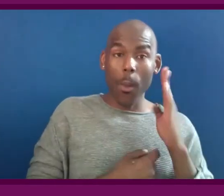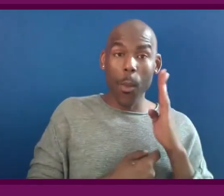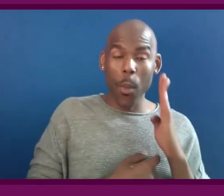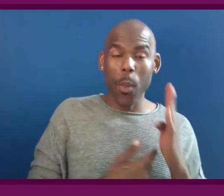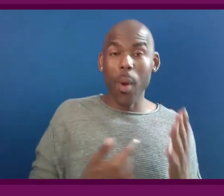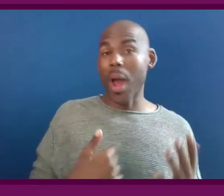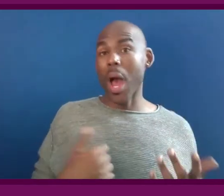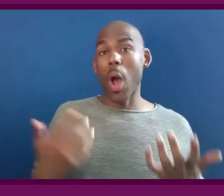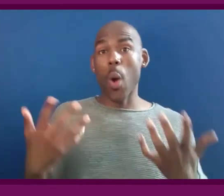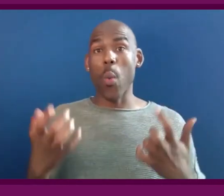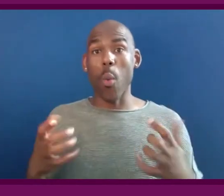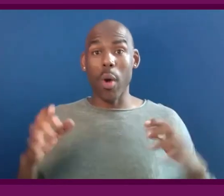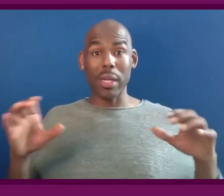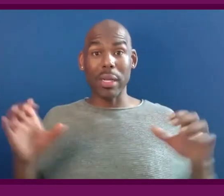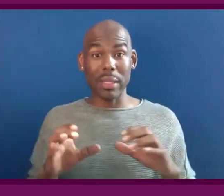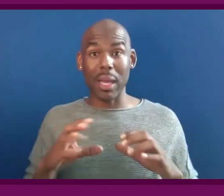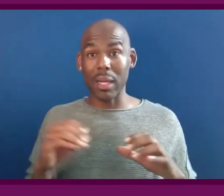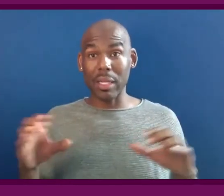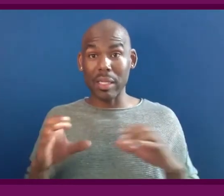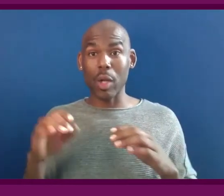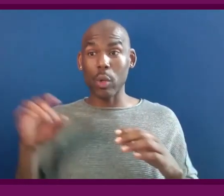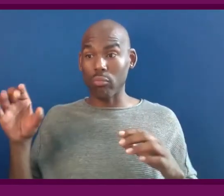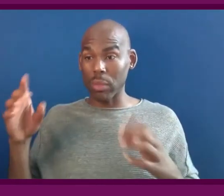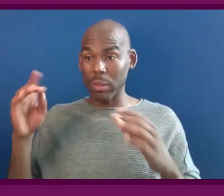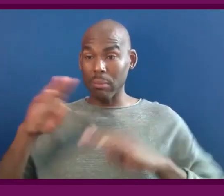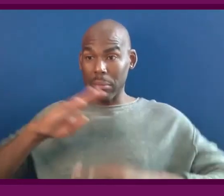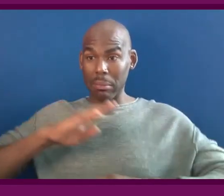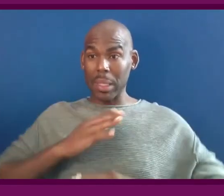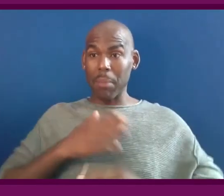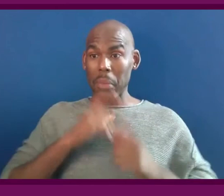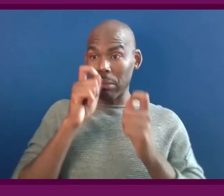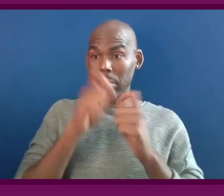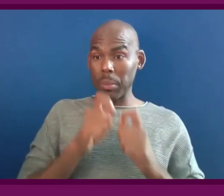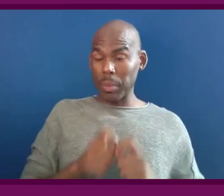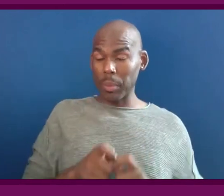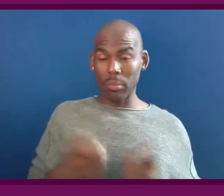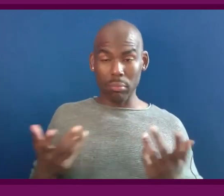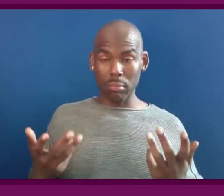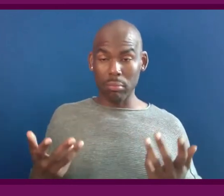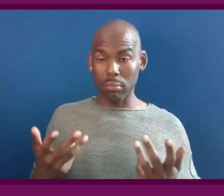I just want it done and done to the specifications that I've given.